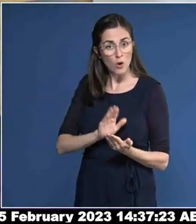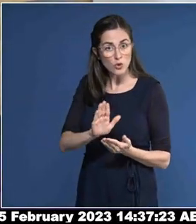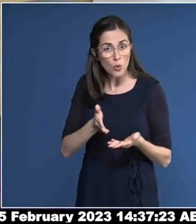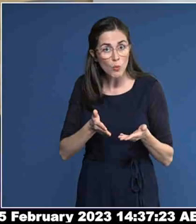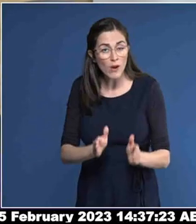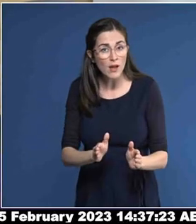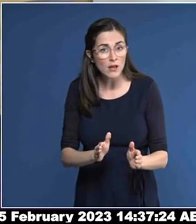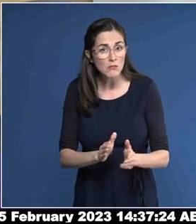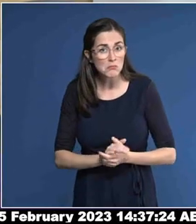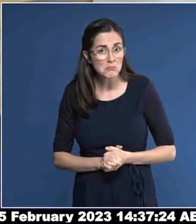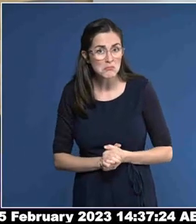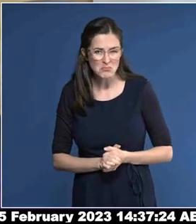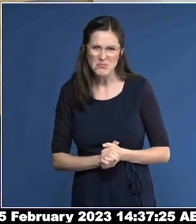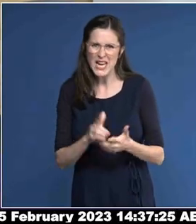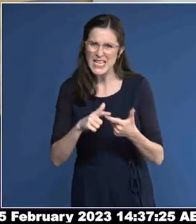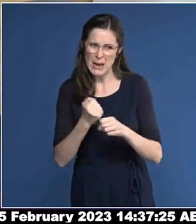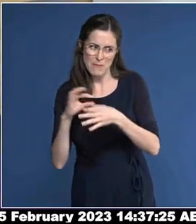So, Ms Berry, you are nodding. Yes.